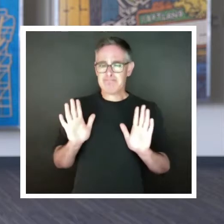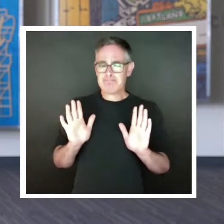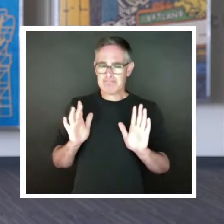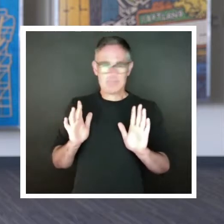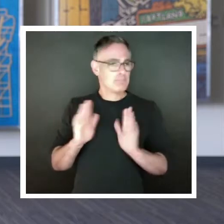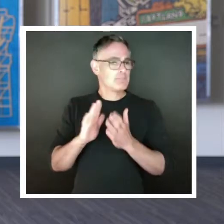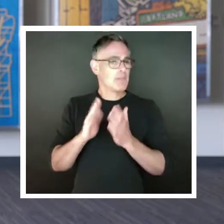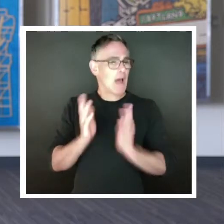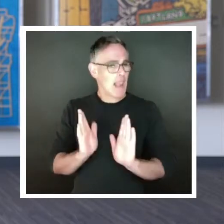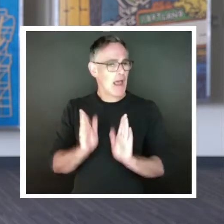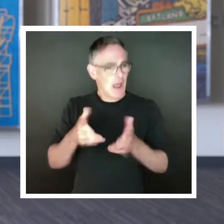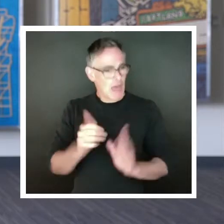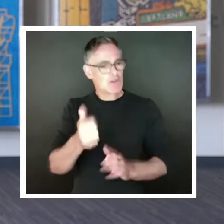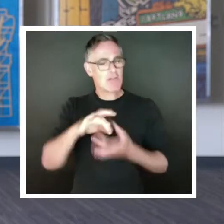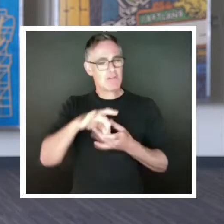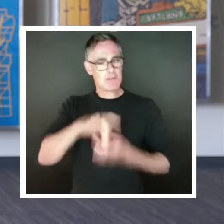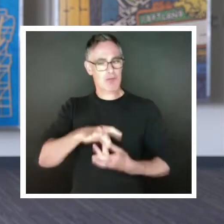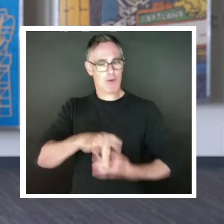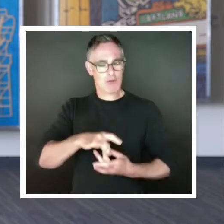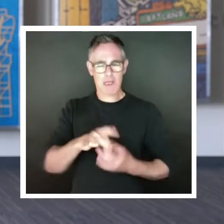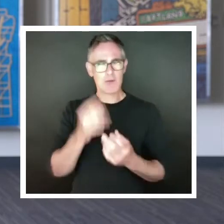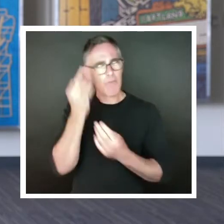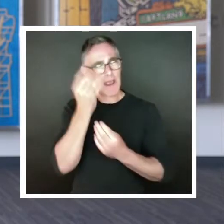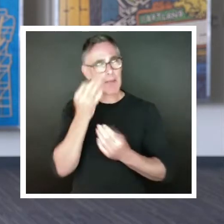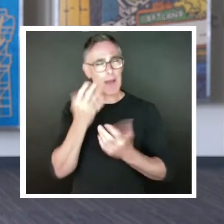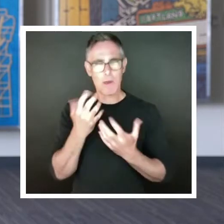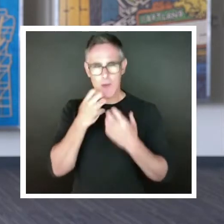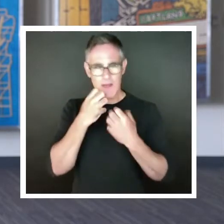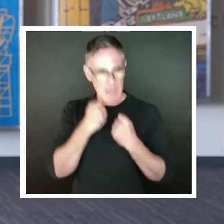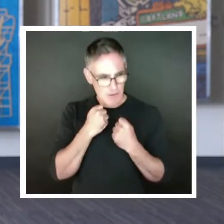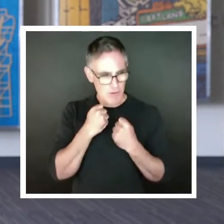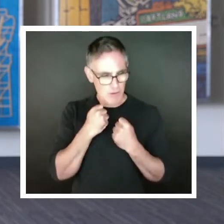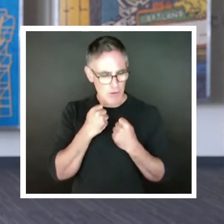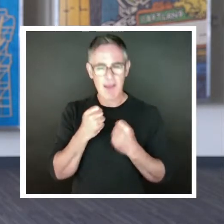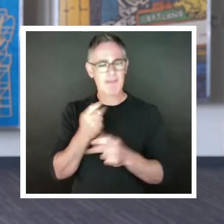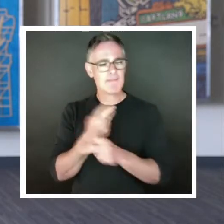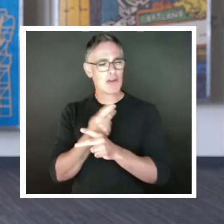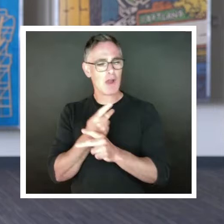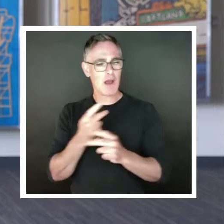Reflect on what you value and determine how intentional your actions are towards those values.